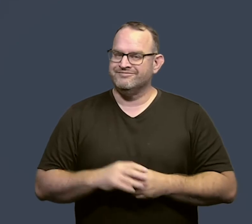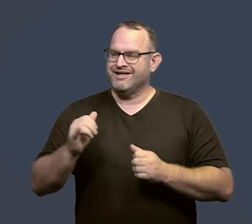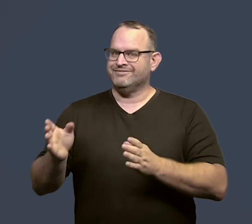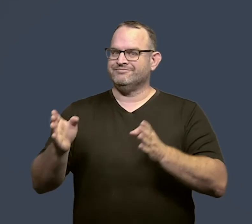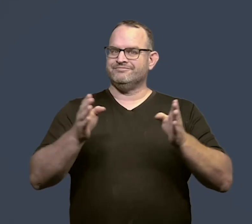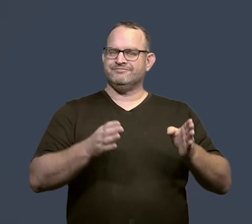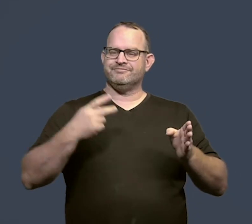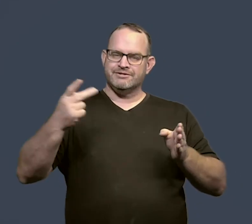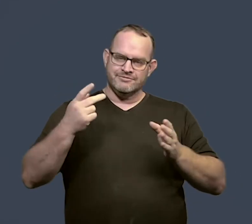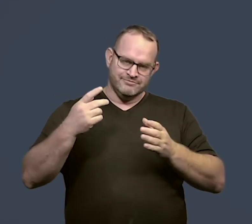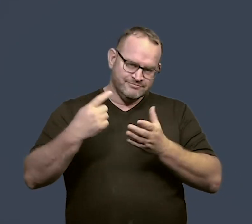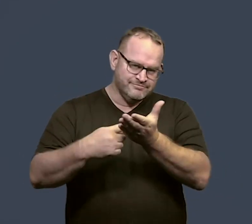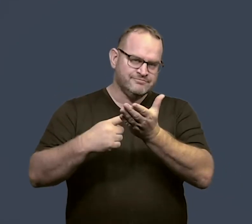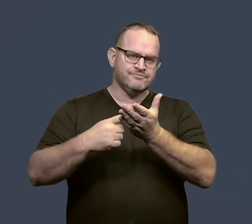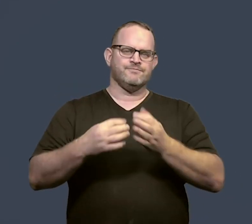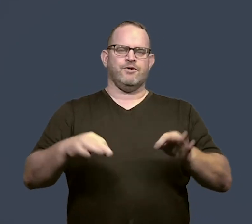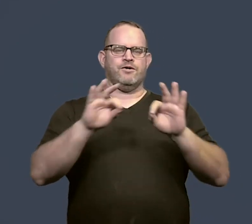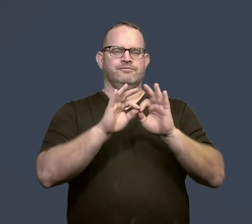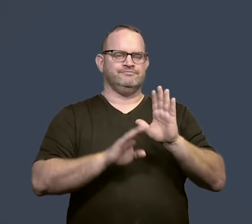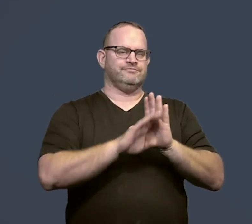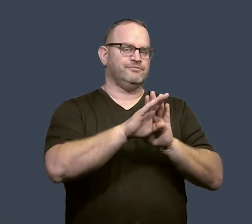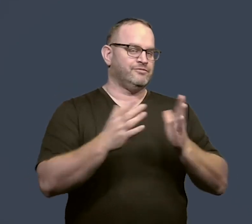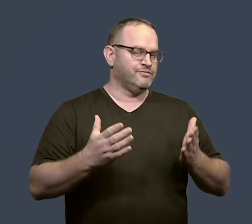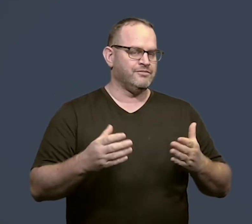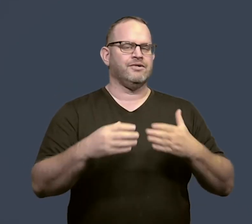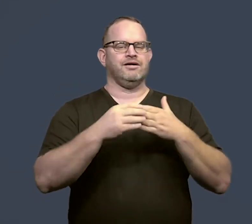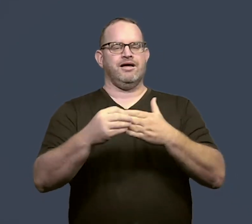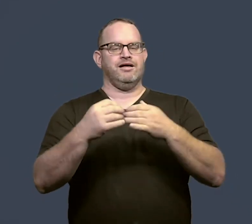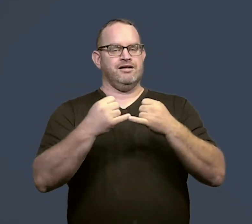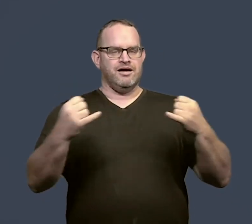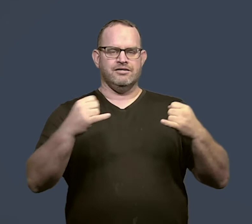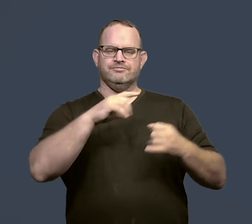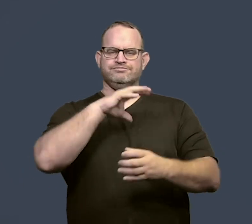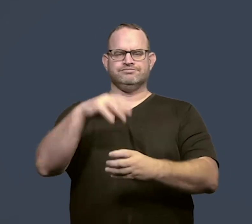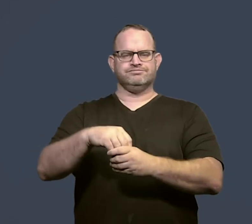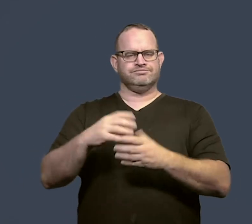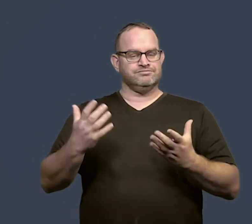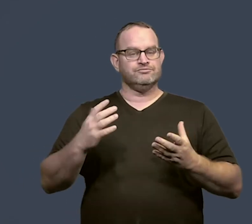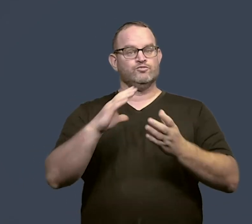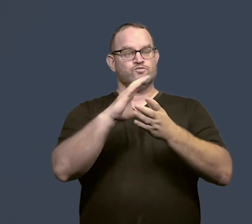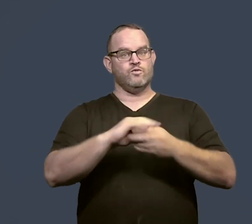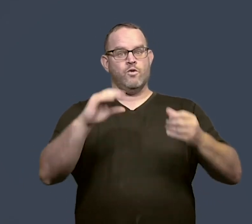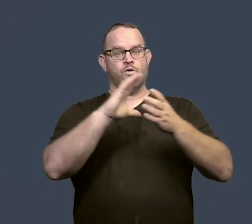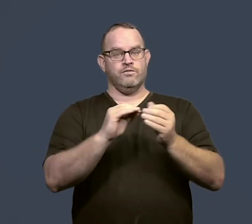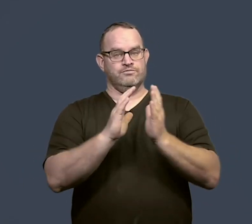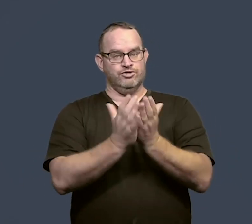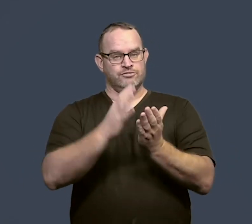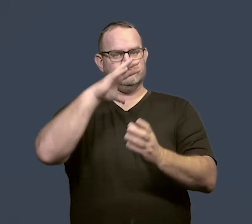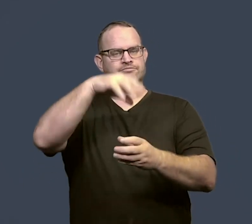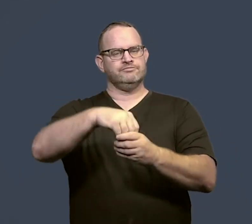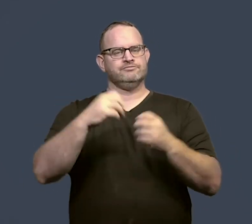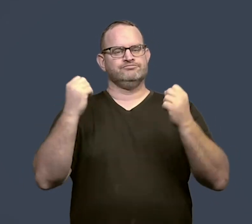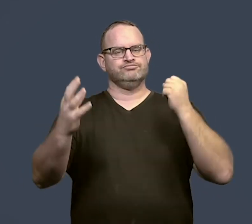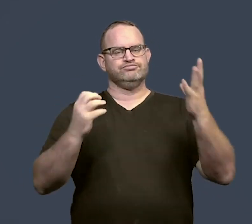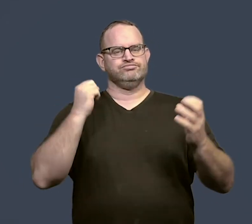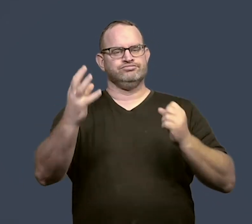We wanted to develop some kind of guidelines with minimum standards for developing high-quality sign language storybooks.